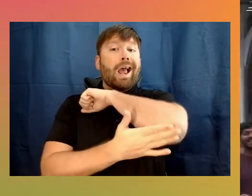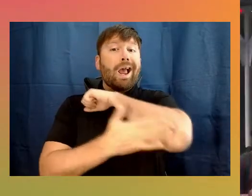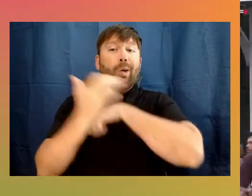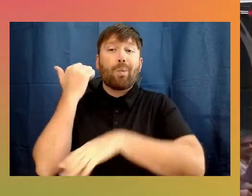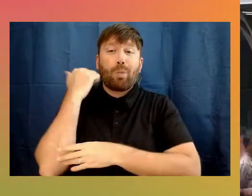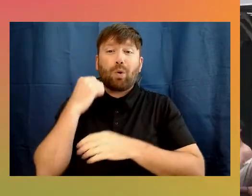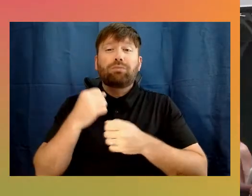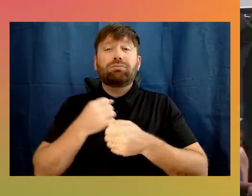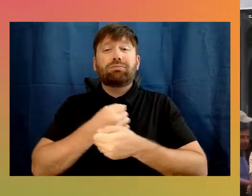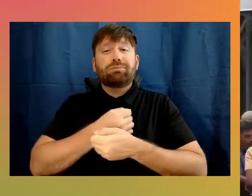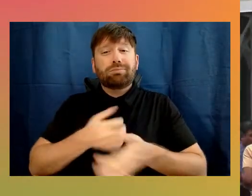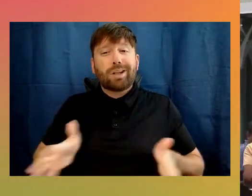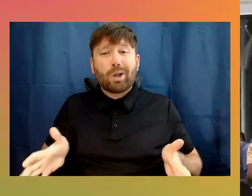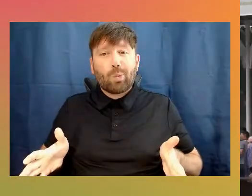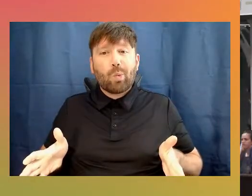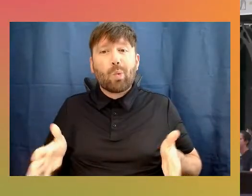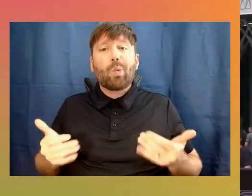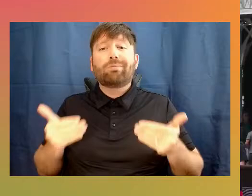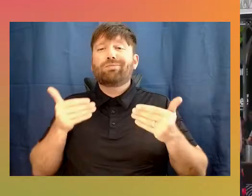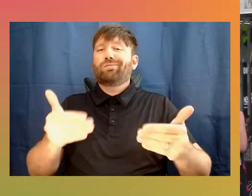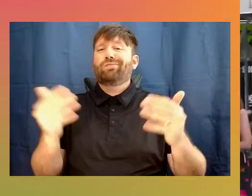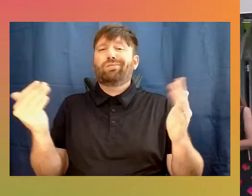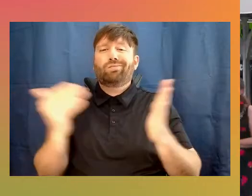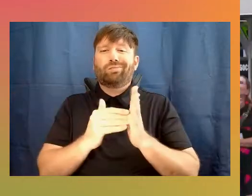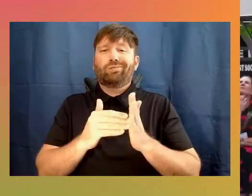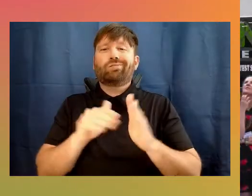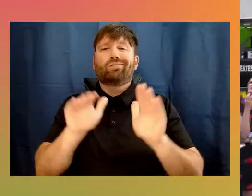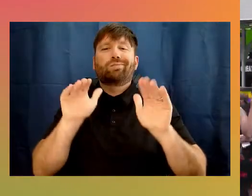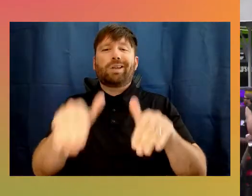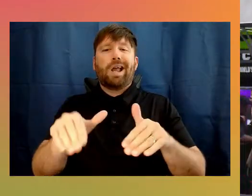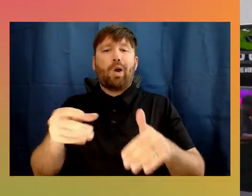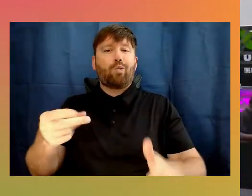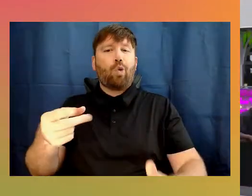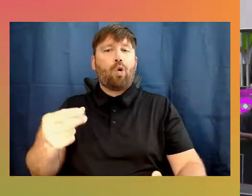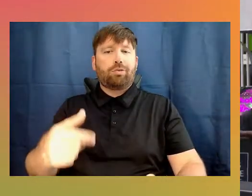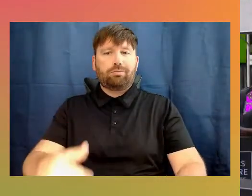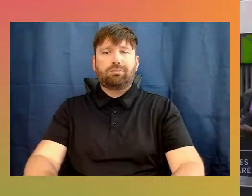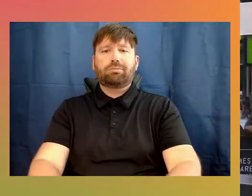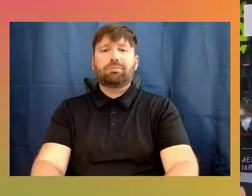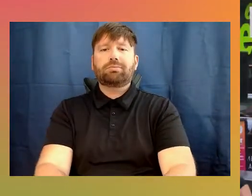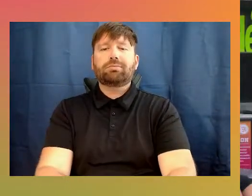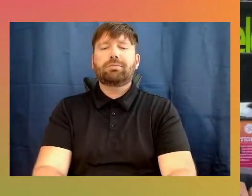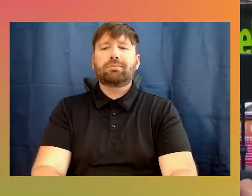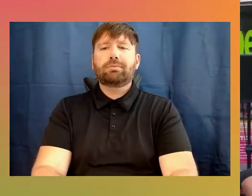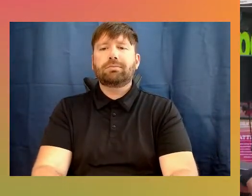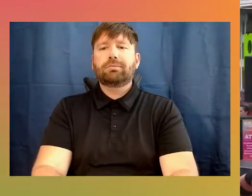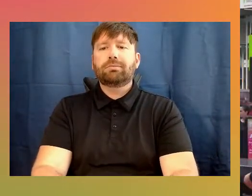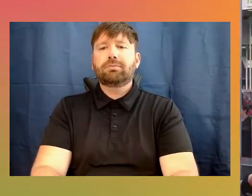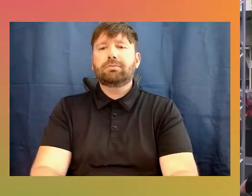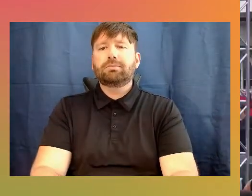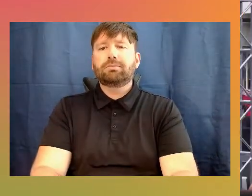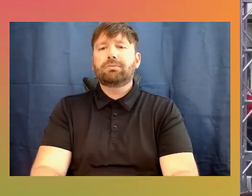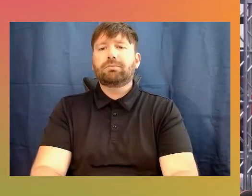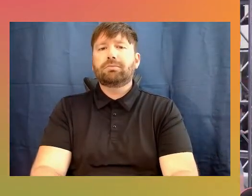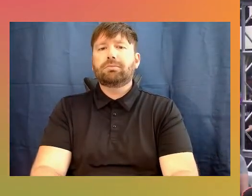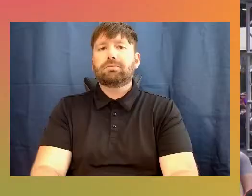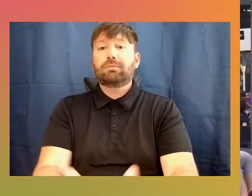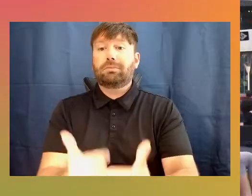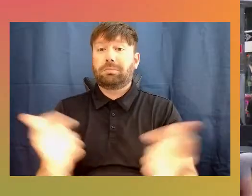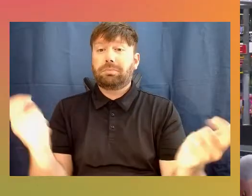BIGGER EXHALE OUT. BEAUTIFUL.